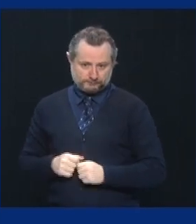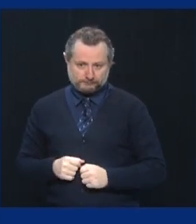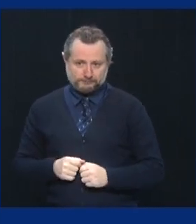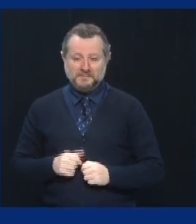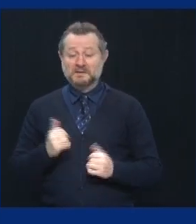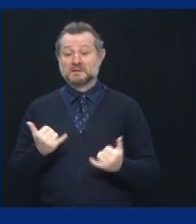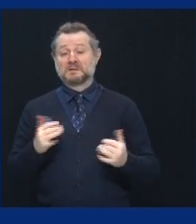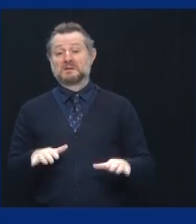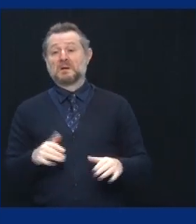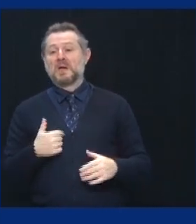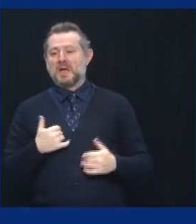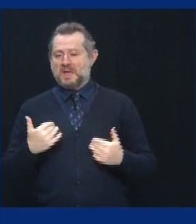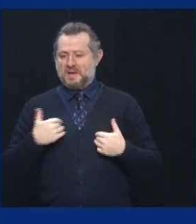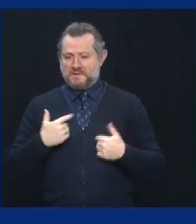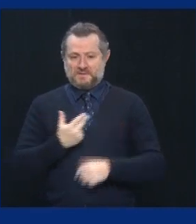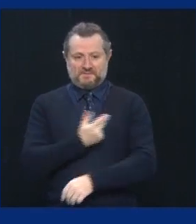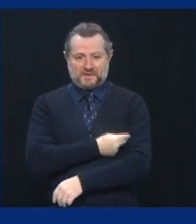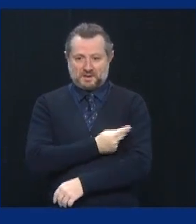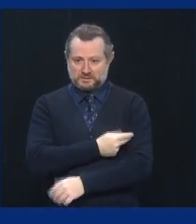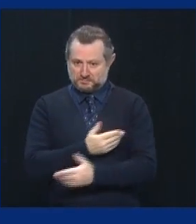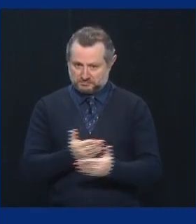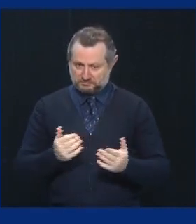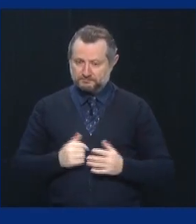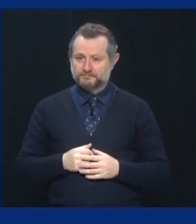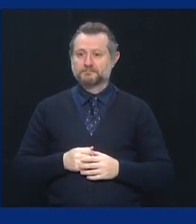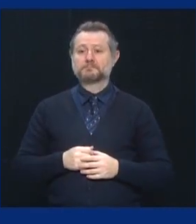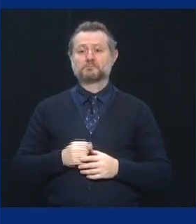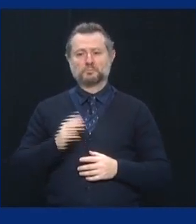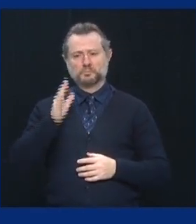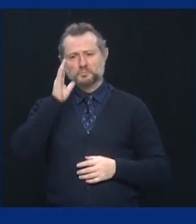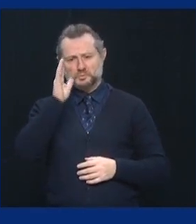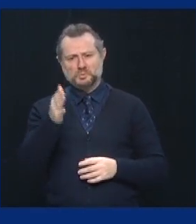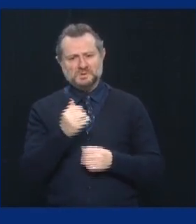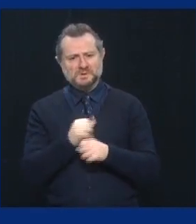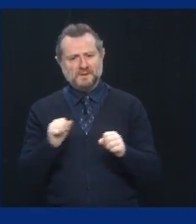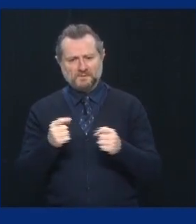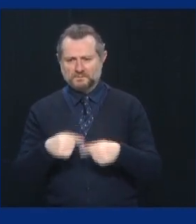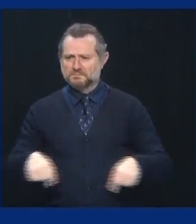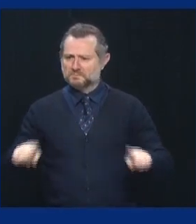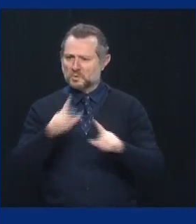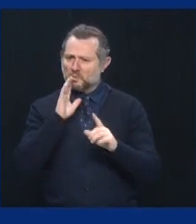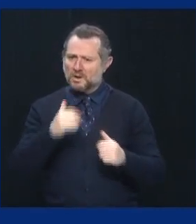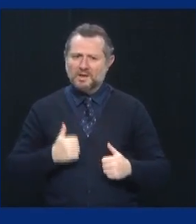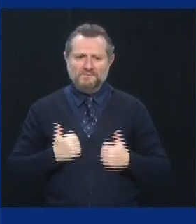IT'S NOT DIFFERENTIAL IN PROMOTION RATE. IT'S DEATH. IT'S WHO LIVED AND WHO DIED.